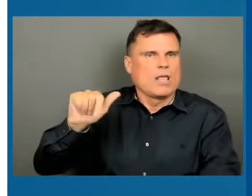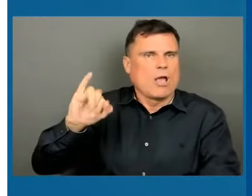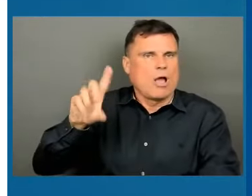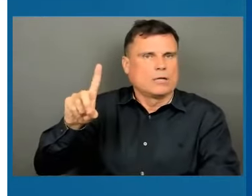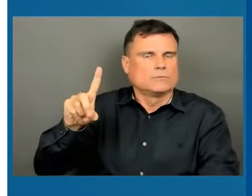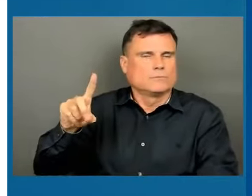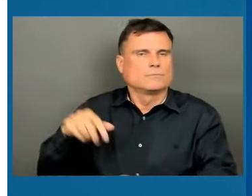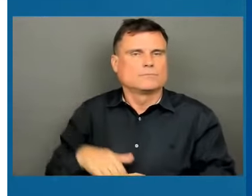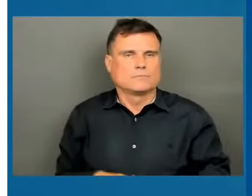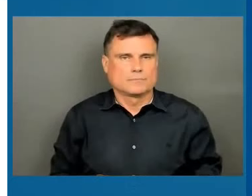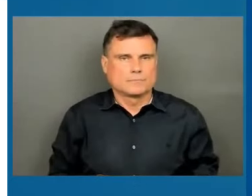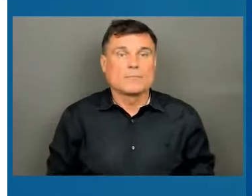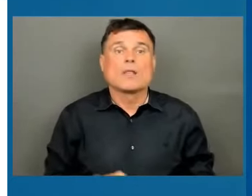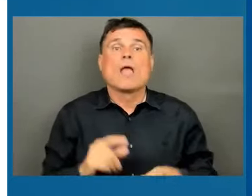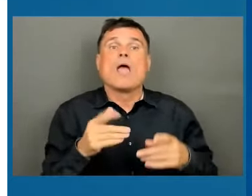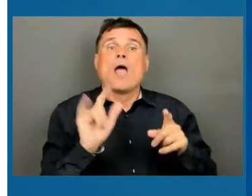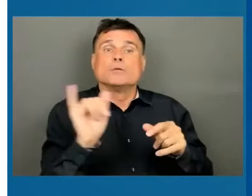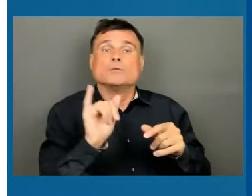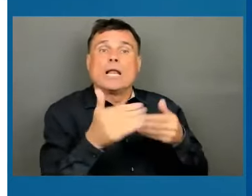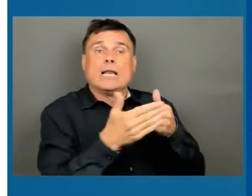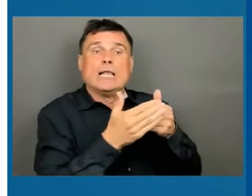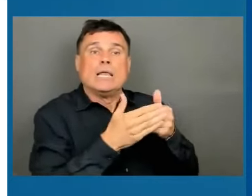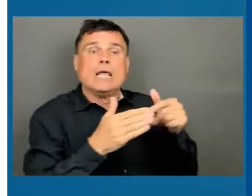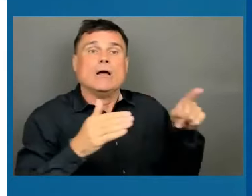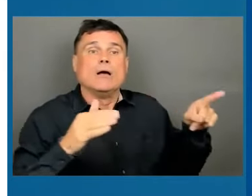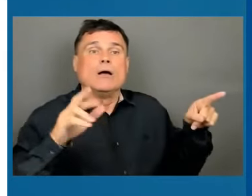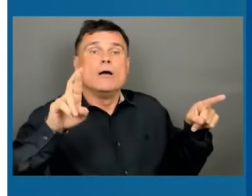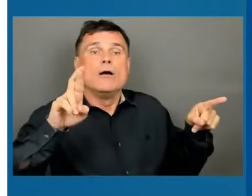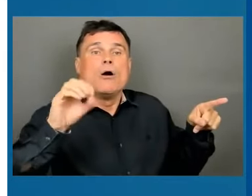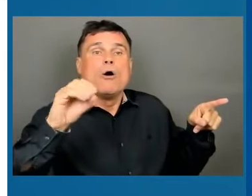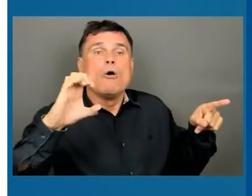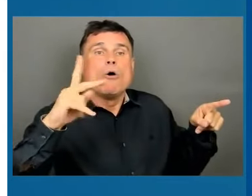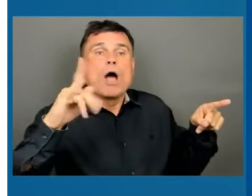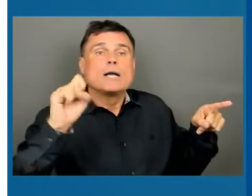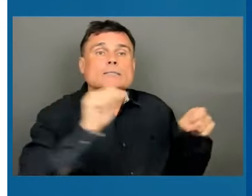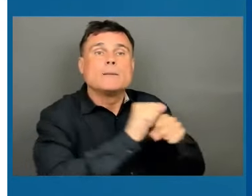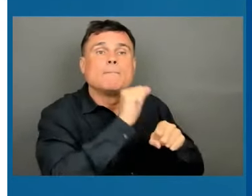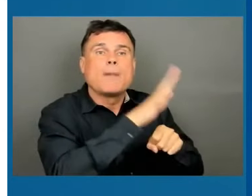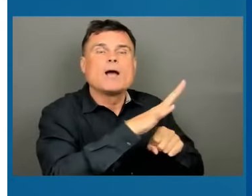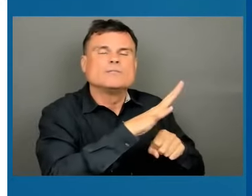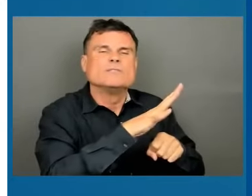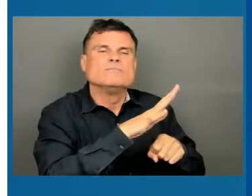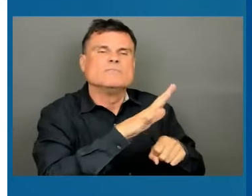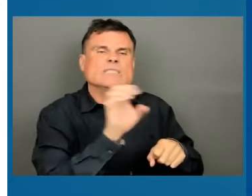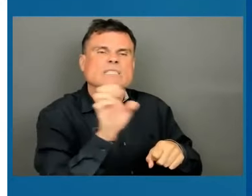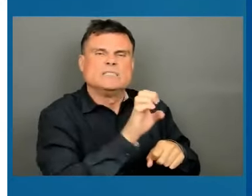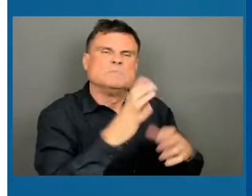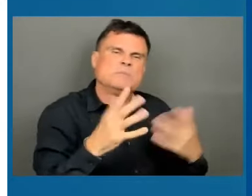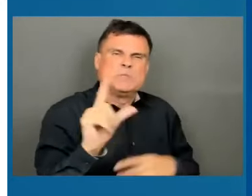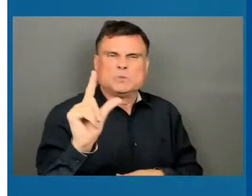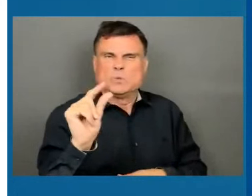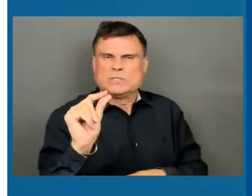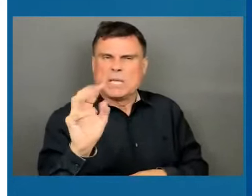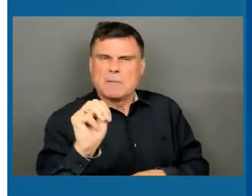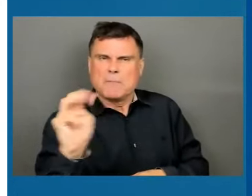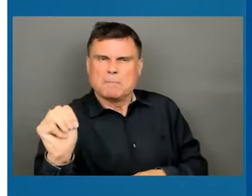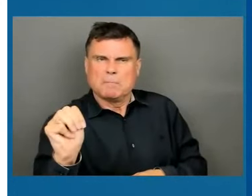maybe even more in pockets of convex. And those are the areas